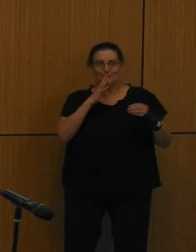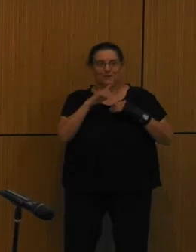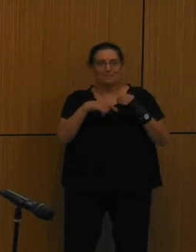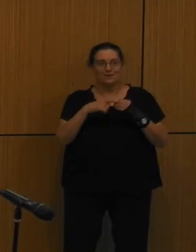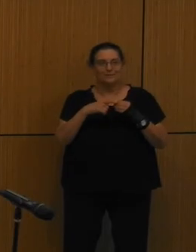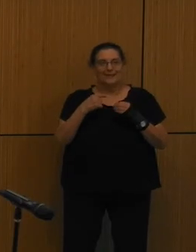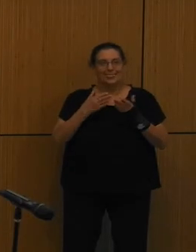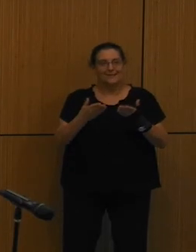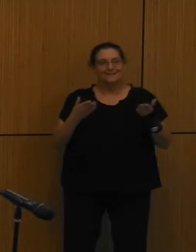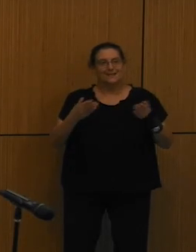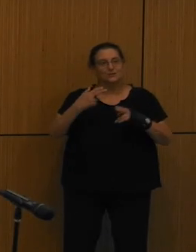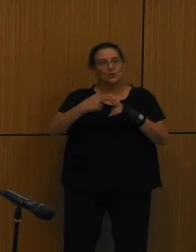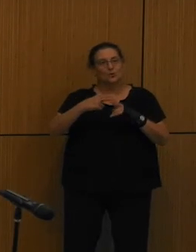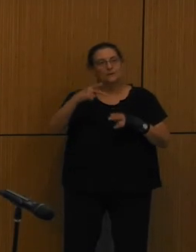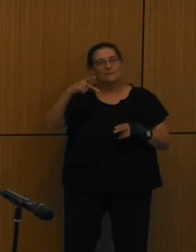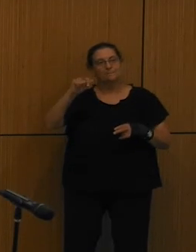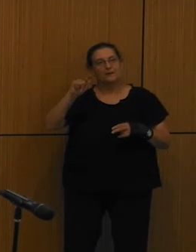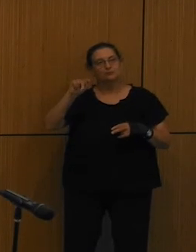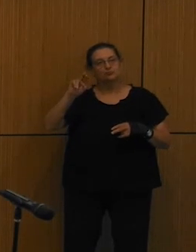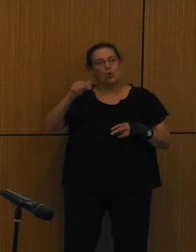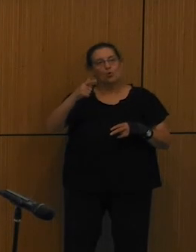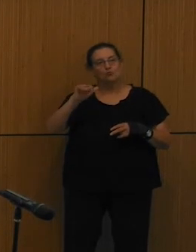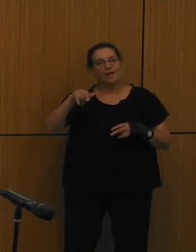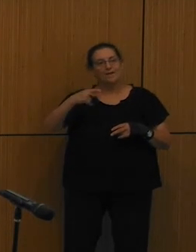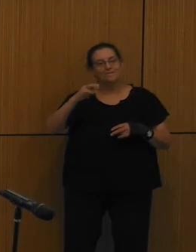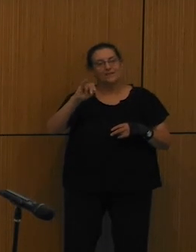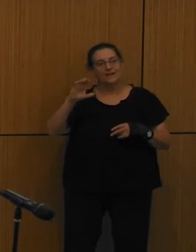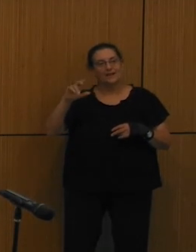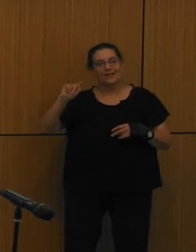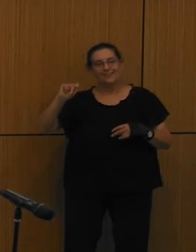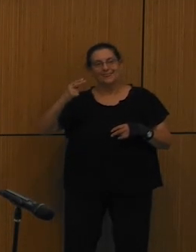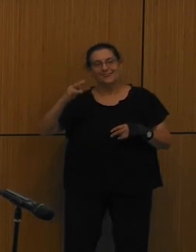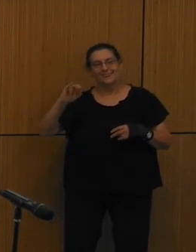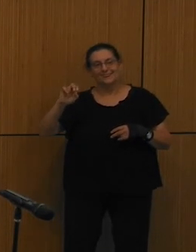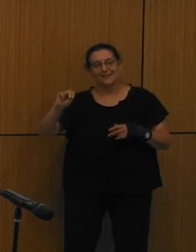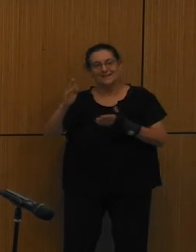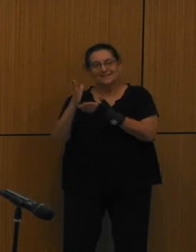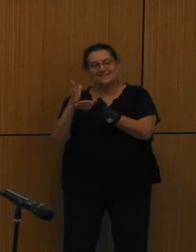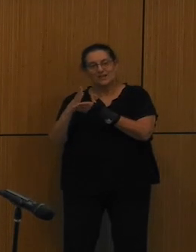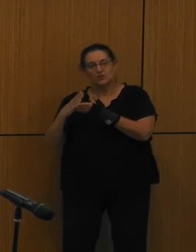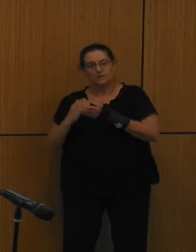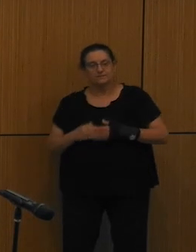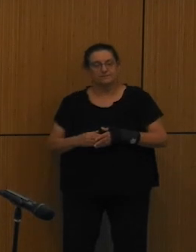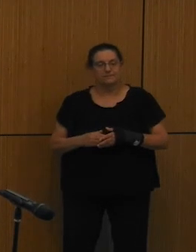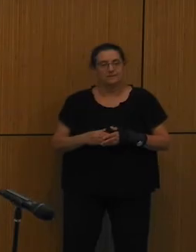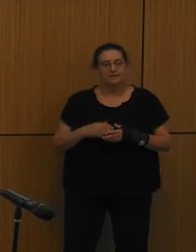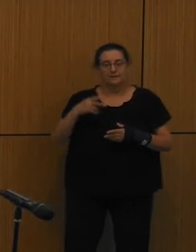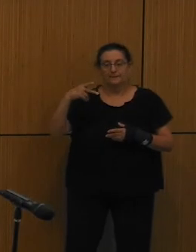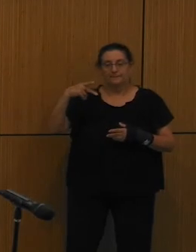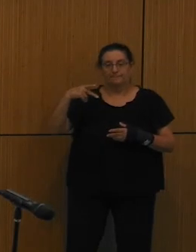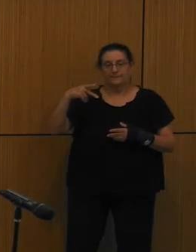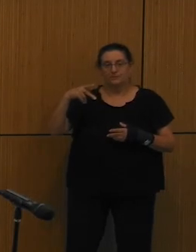things called Petro graphic thin sections. And for the uninitiated, Petro,